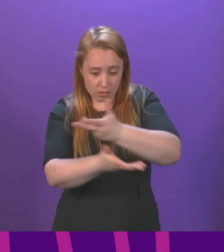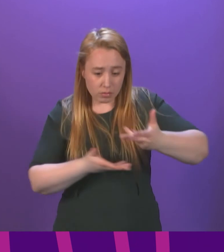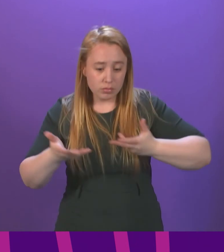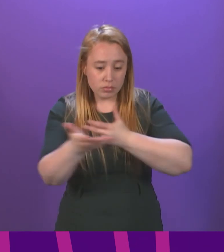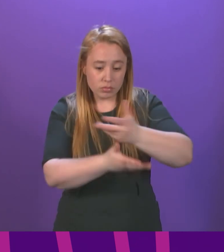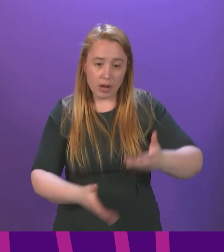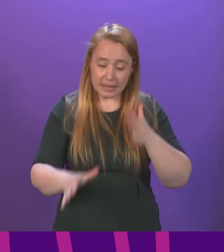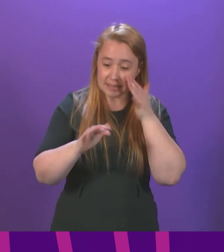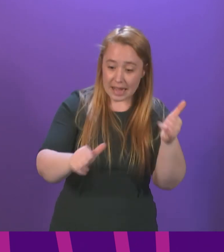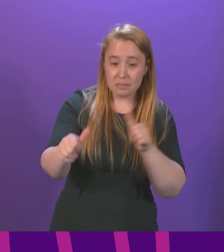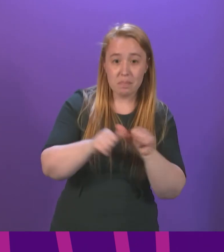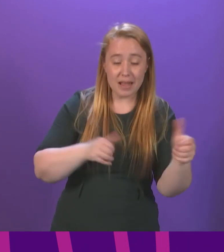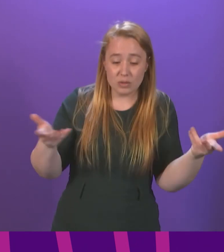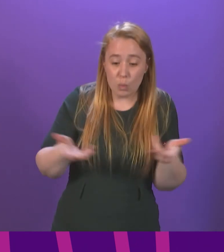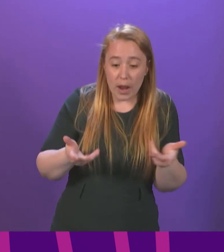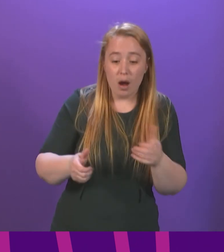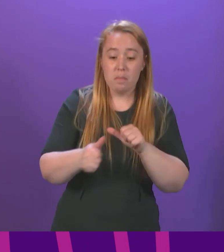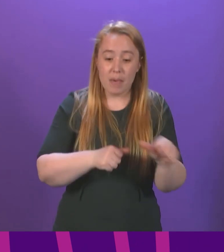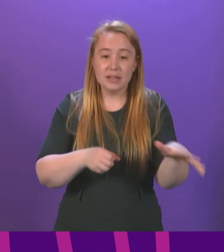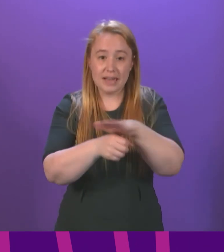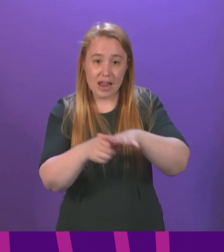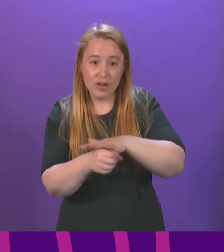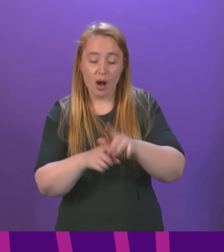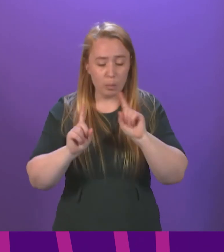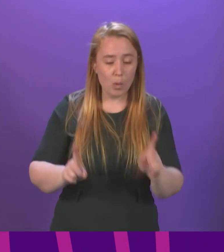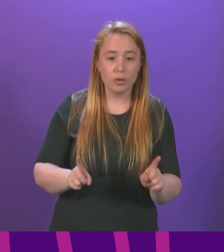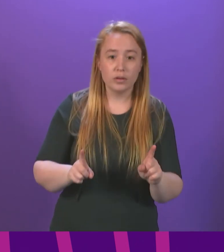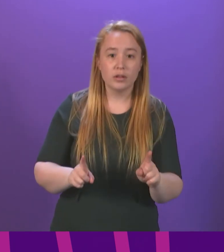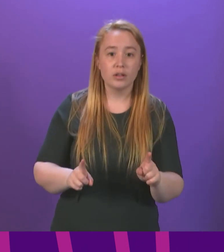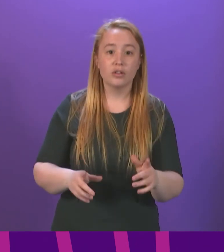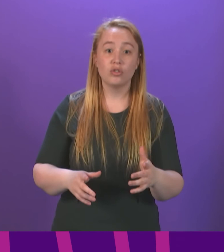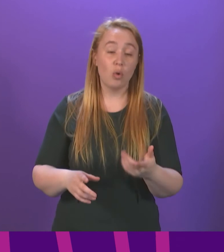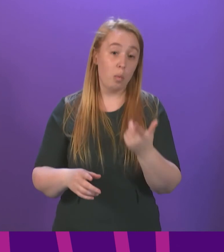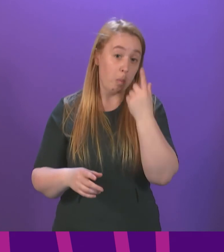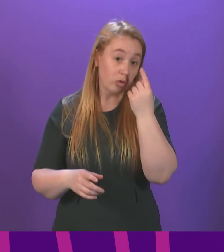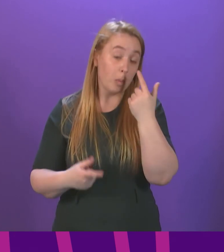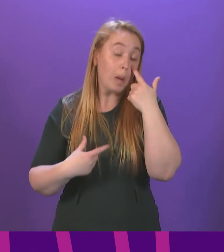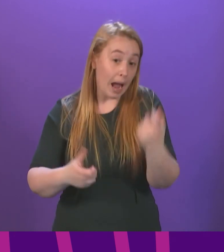testing could best be used. Therefore, I would not rule anything out; the situation is one